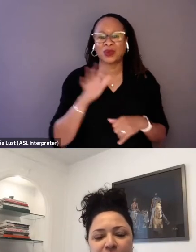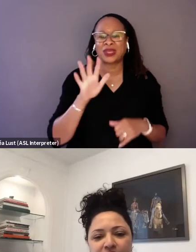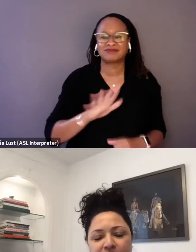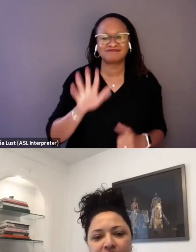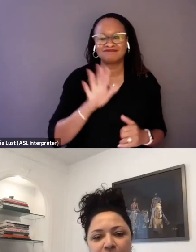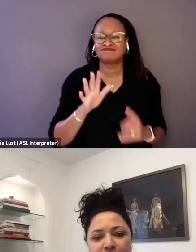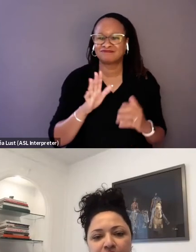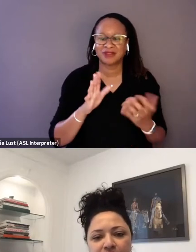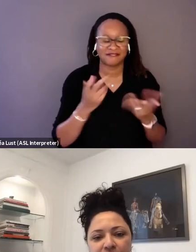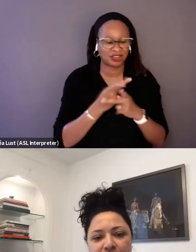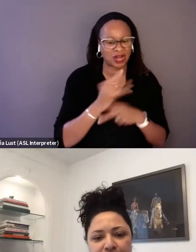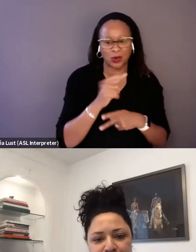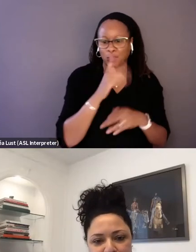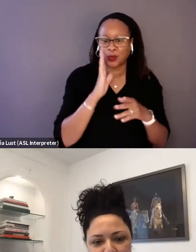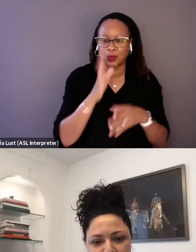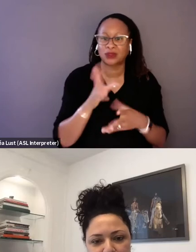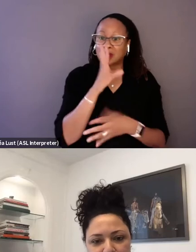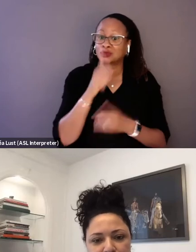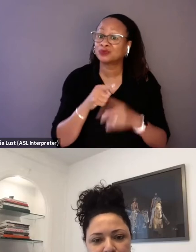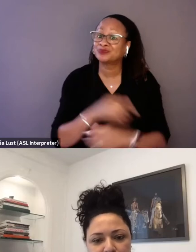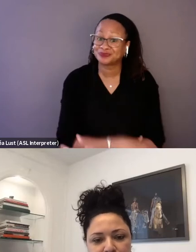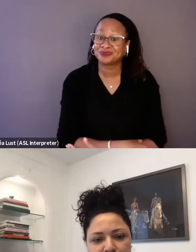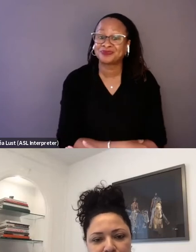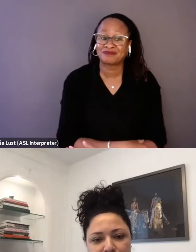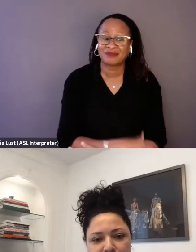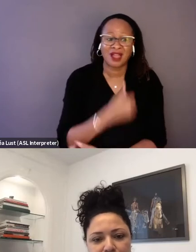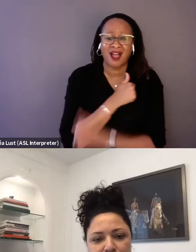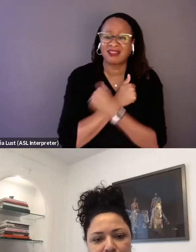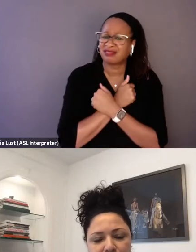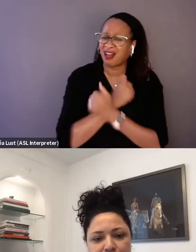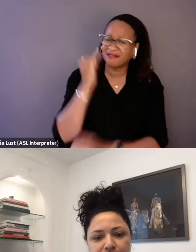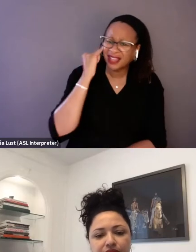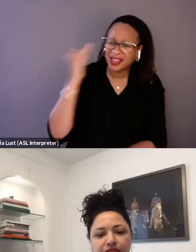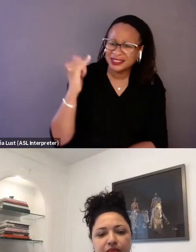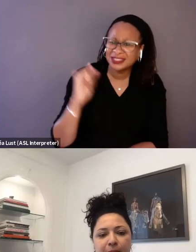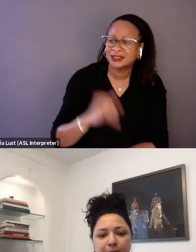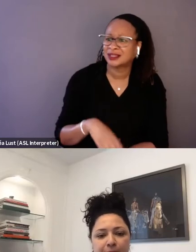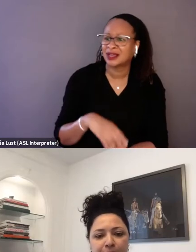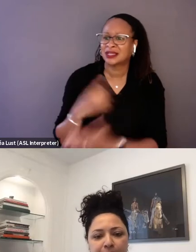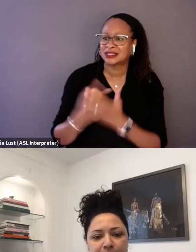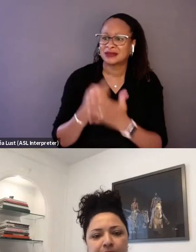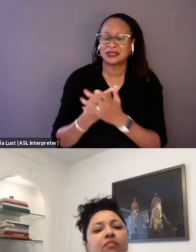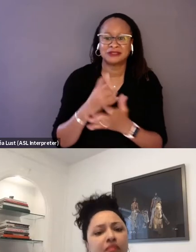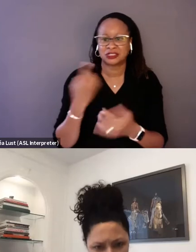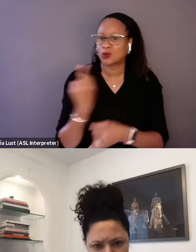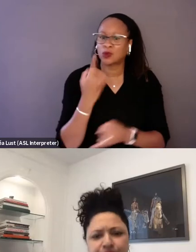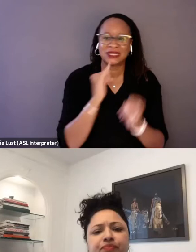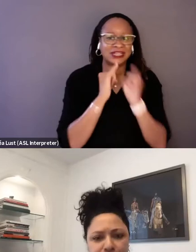with figuring out who we were going to. Yeah, I love that idea of, you know sometimes just interviewing people just because we needed